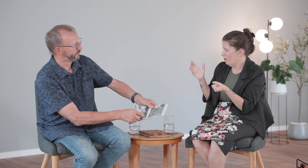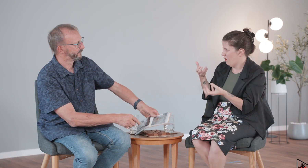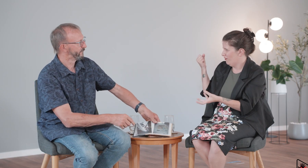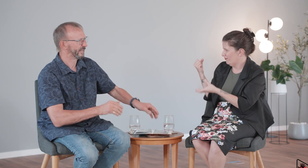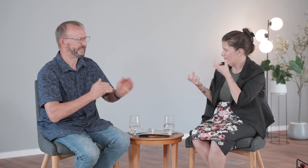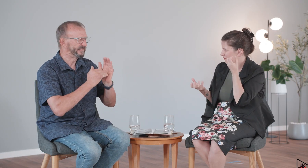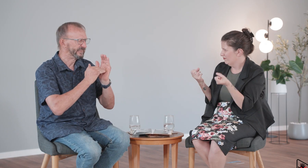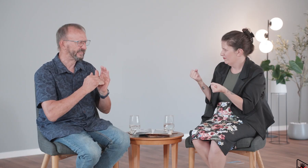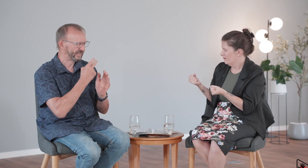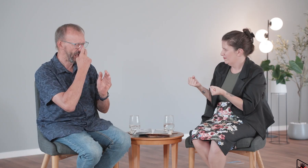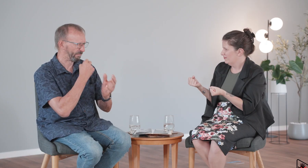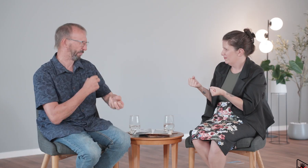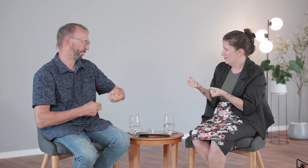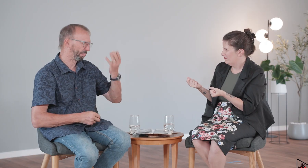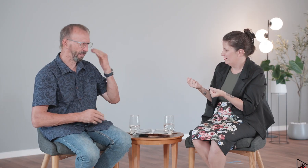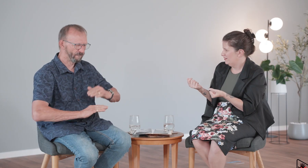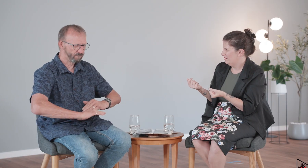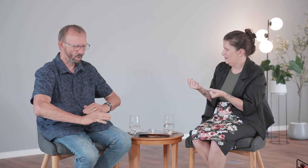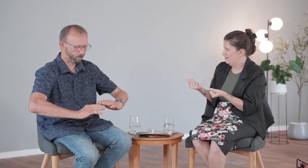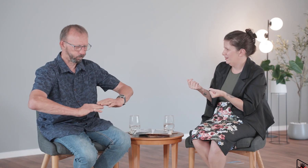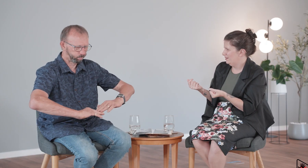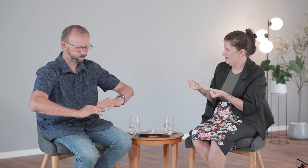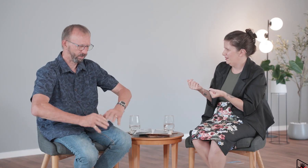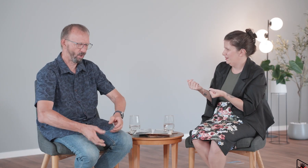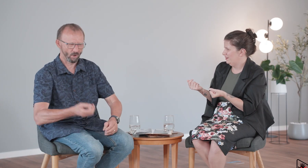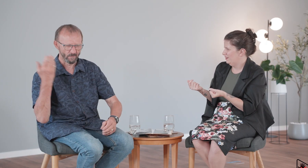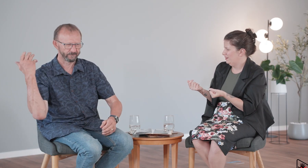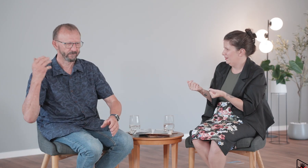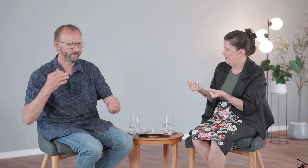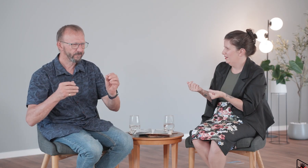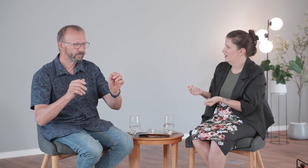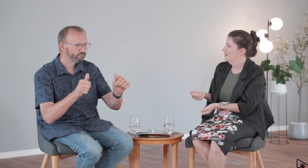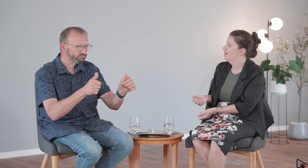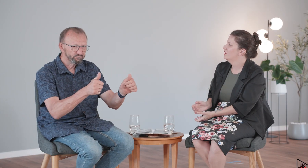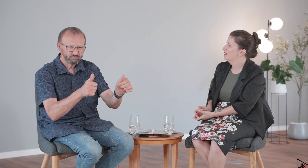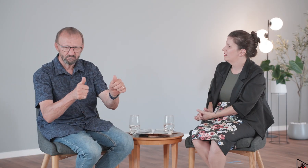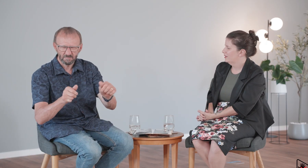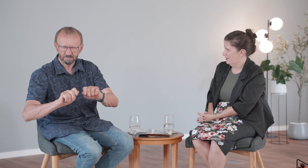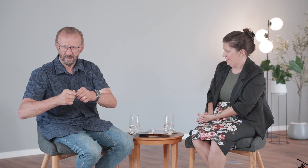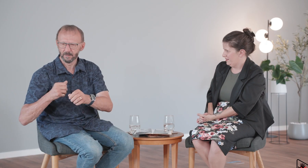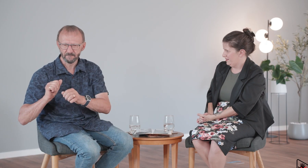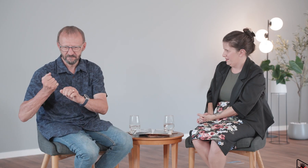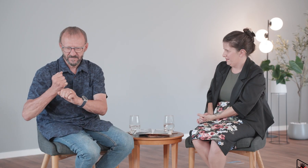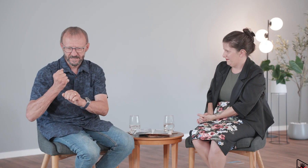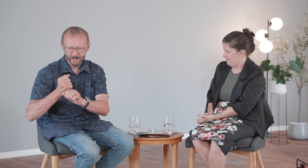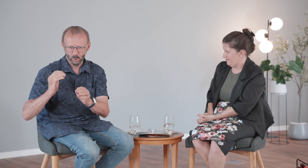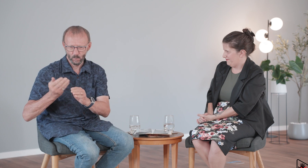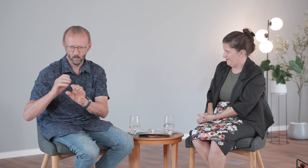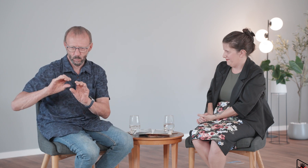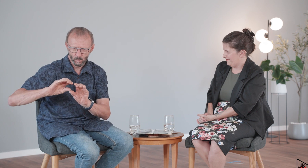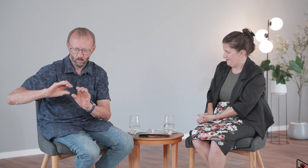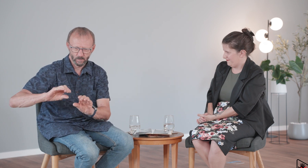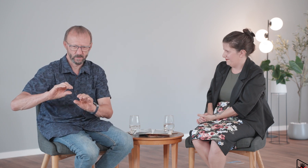out. Which components? Oh, like old seats and floorboards and anything that wasn't so good,